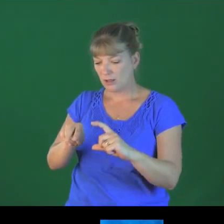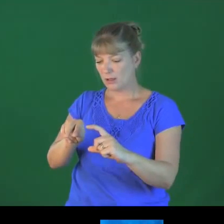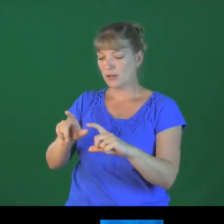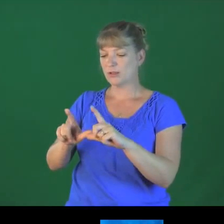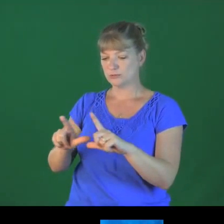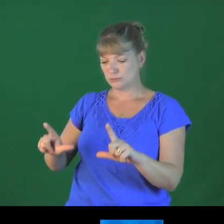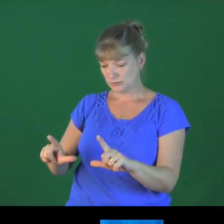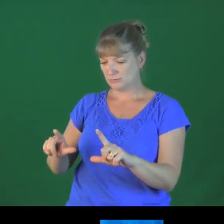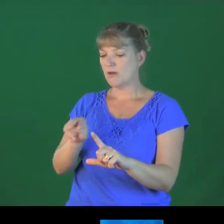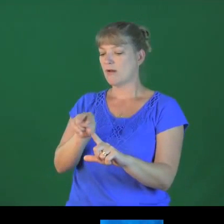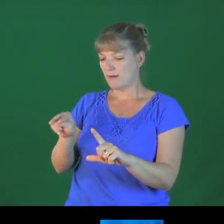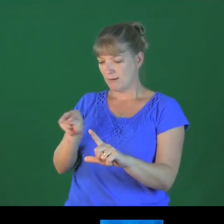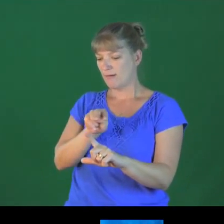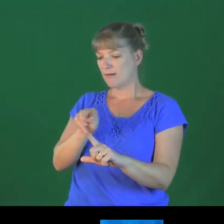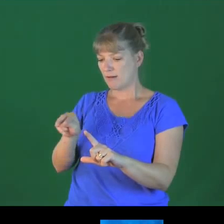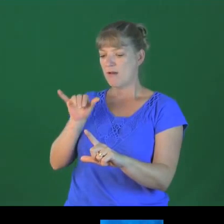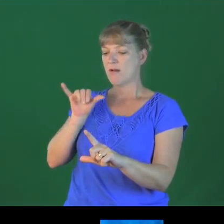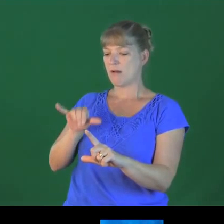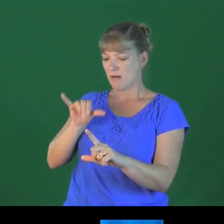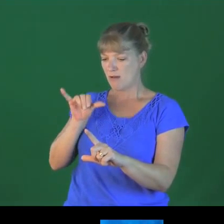on the screen and see, "Oh, that's what I missed."